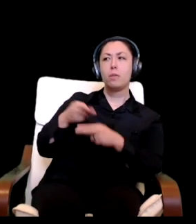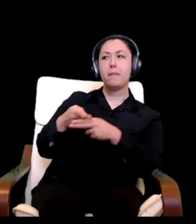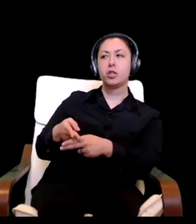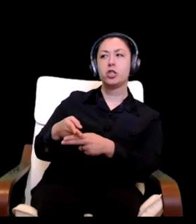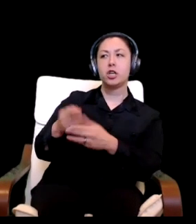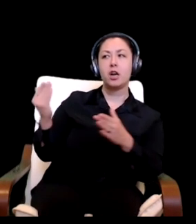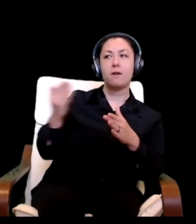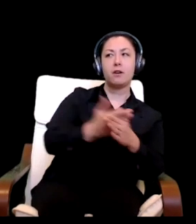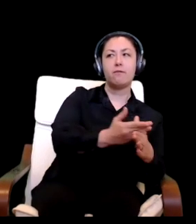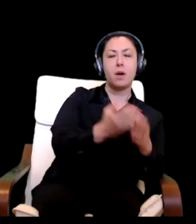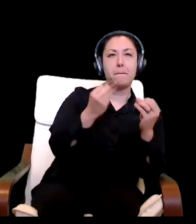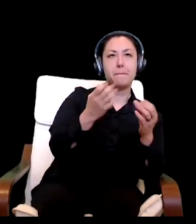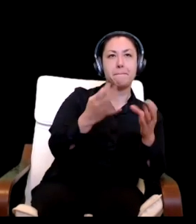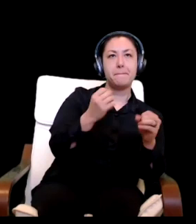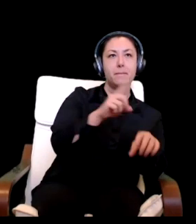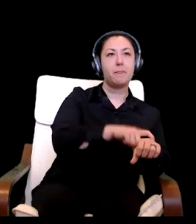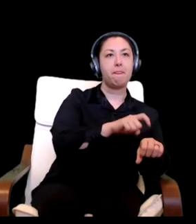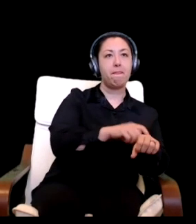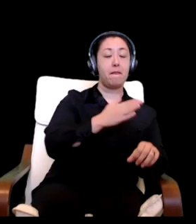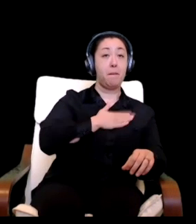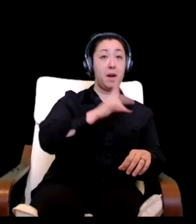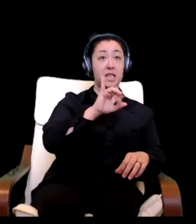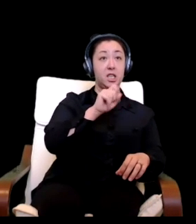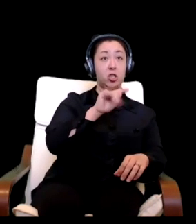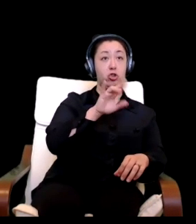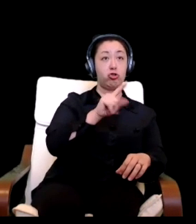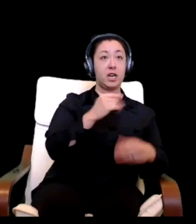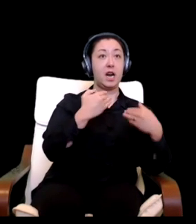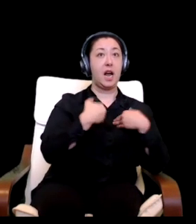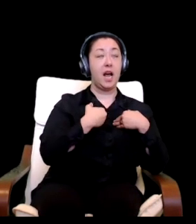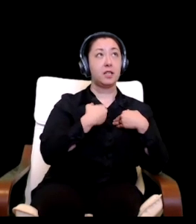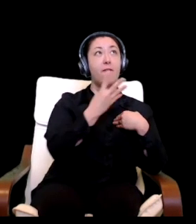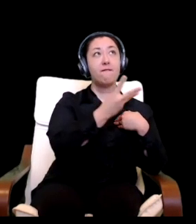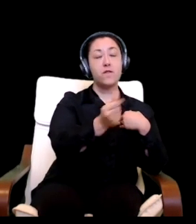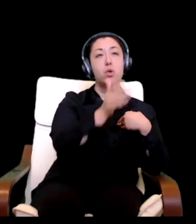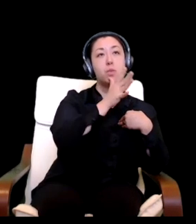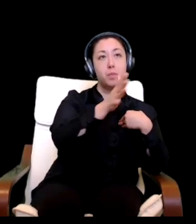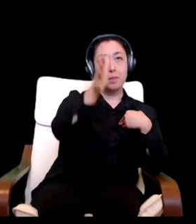my district has a few students with CHARGE requesting one, but the students are functioning